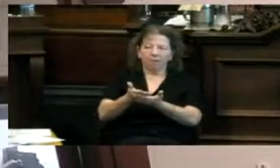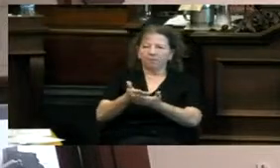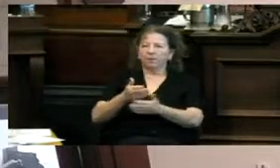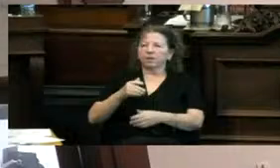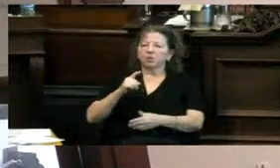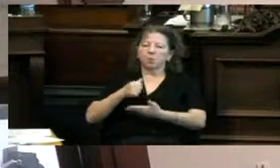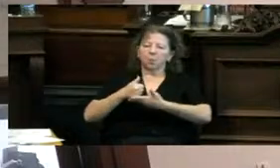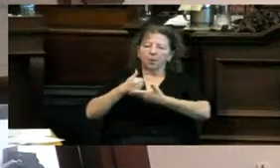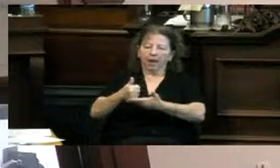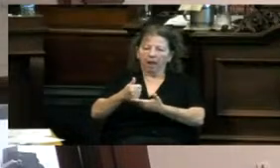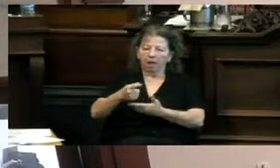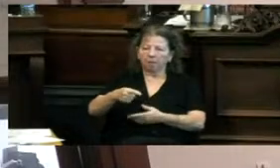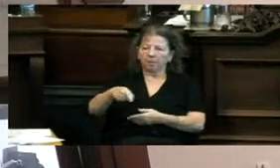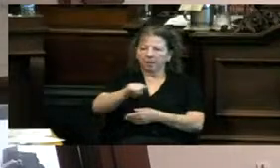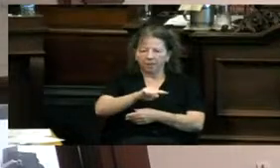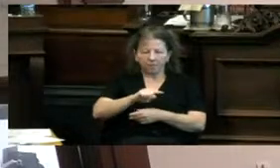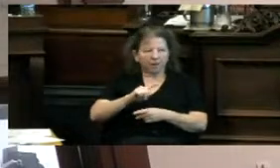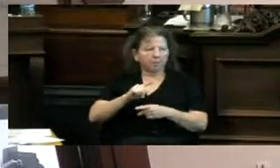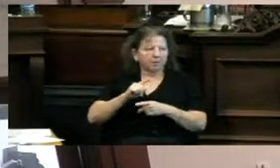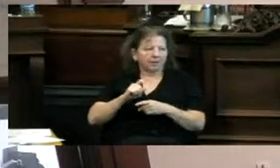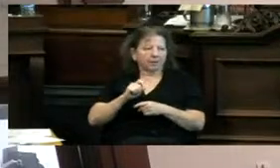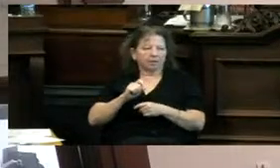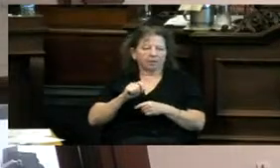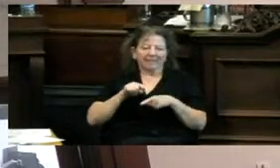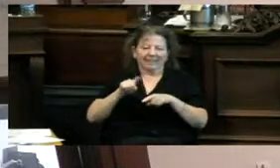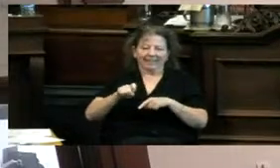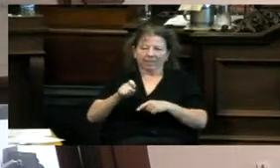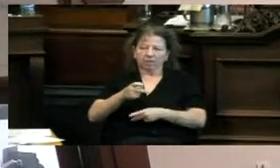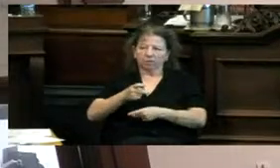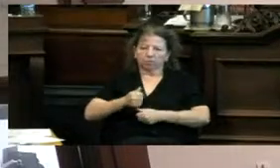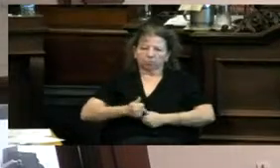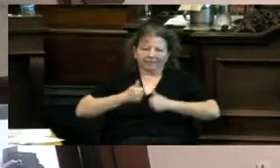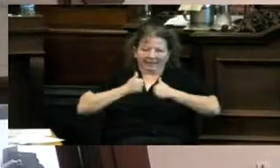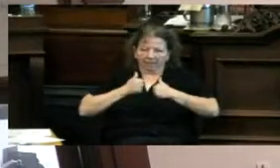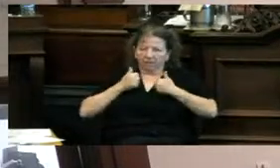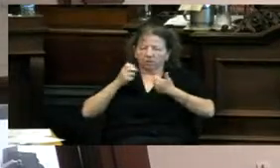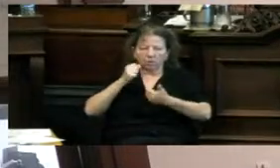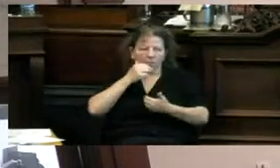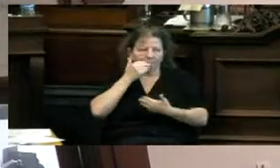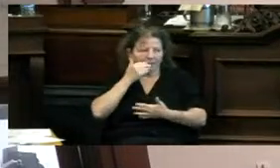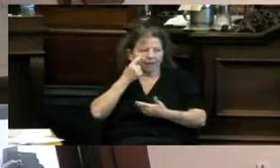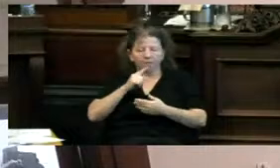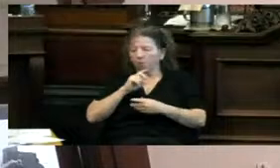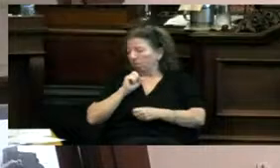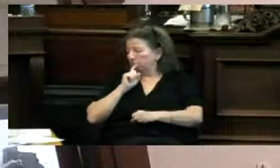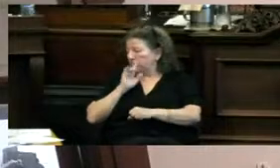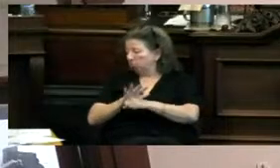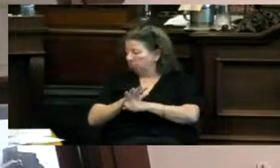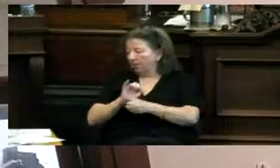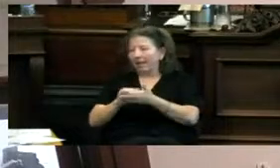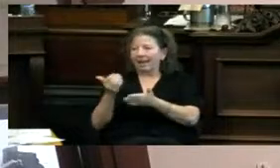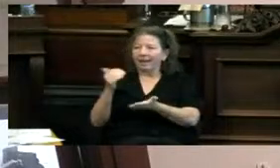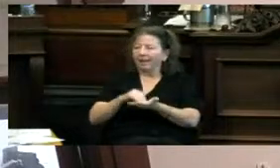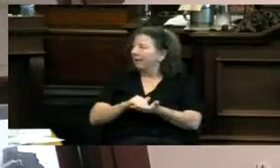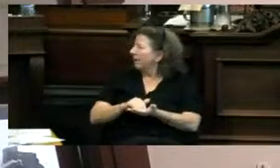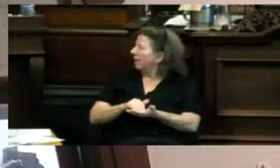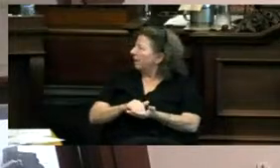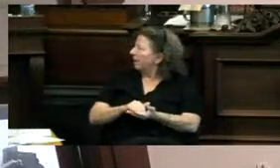allowed RPD to get there, to then bring in the assistance that that individual needed to